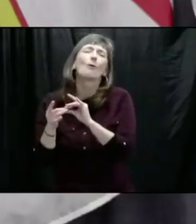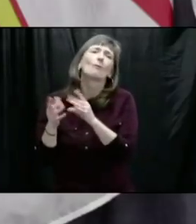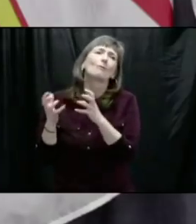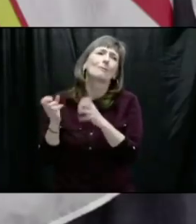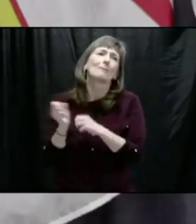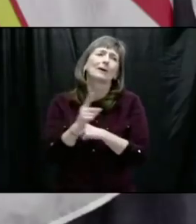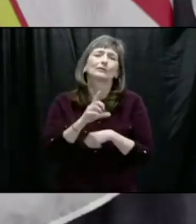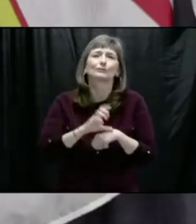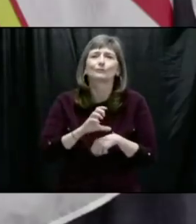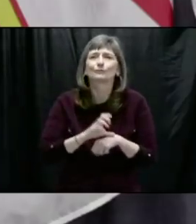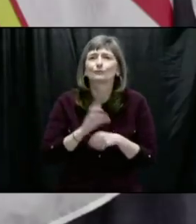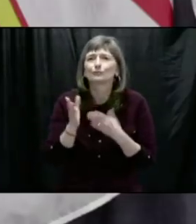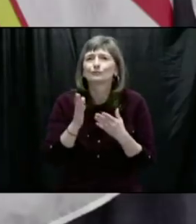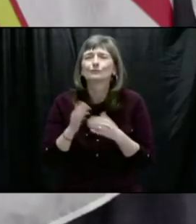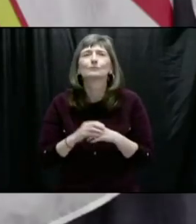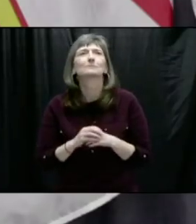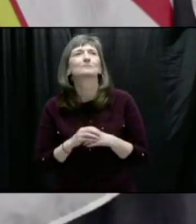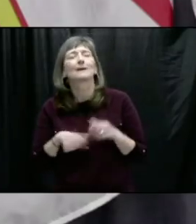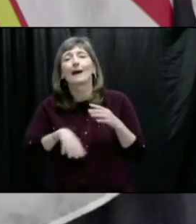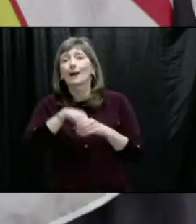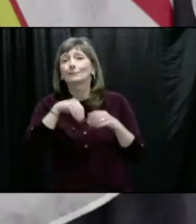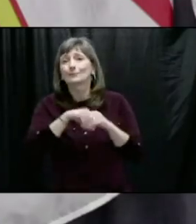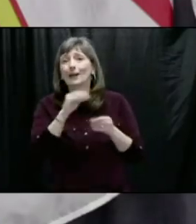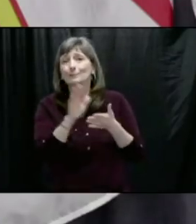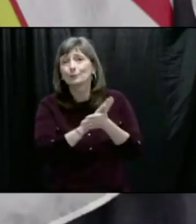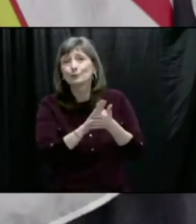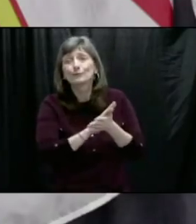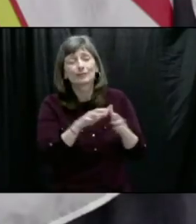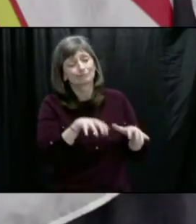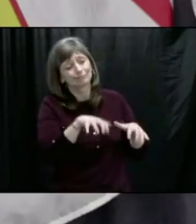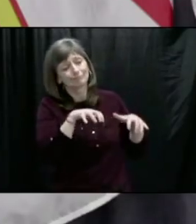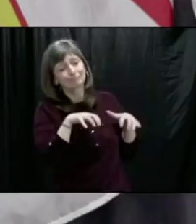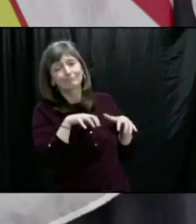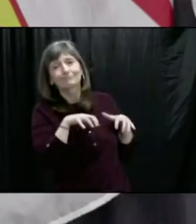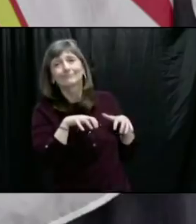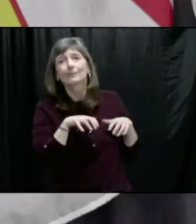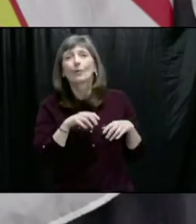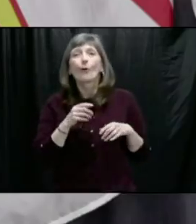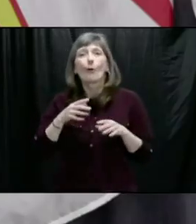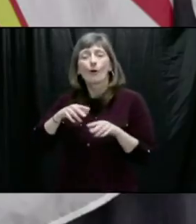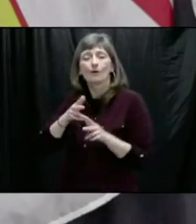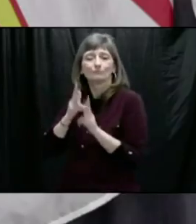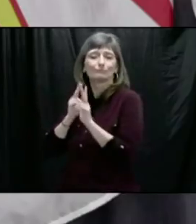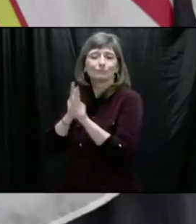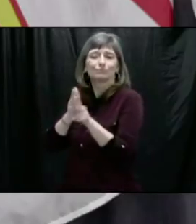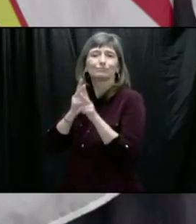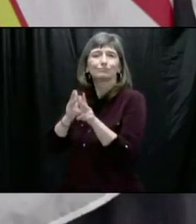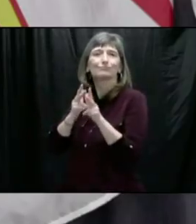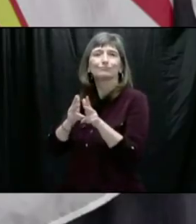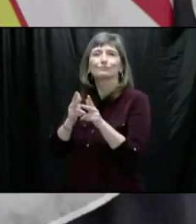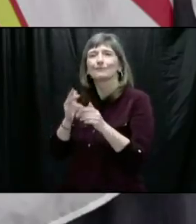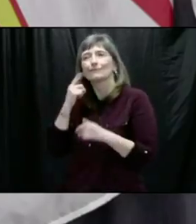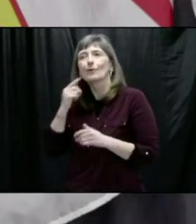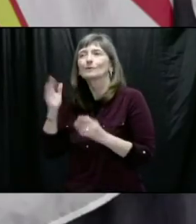WANTING TO GO BACK TO CHURCH